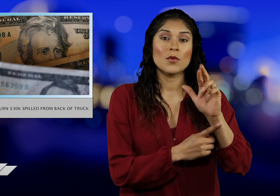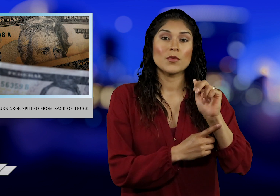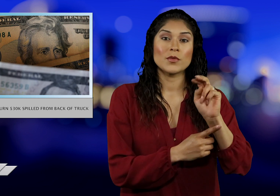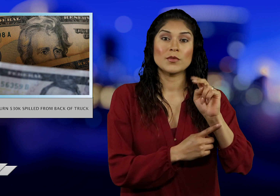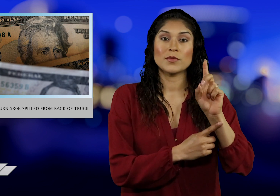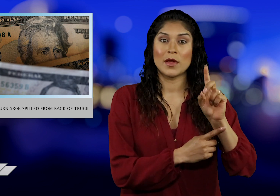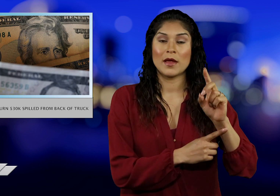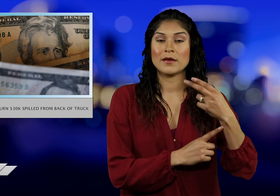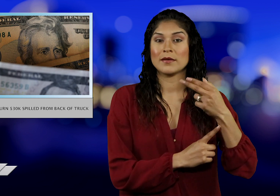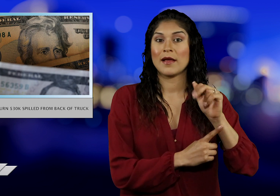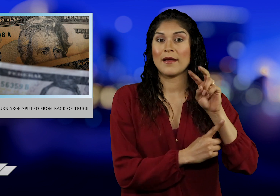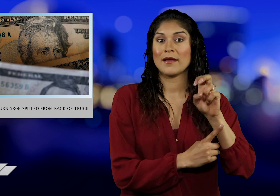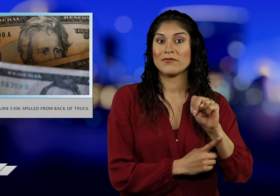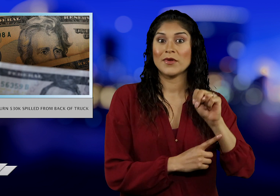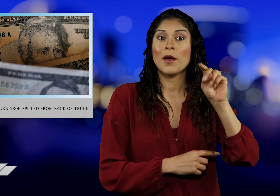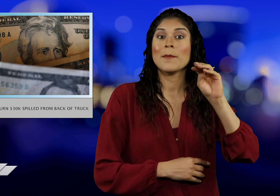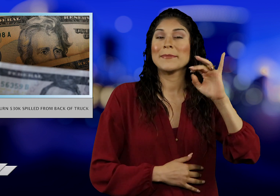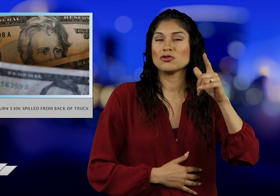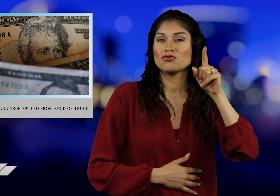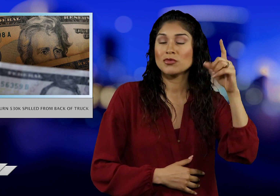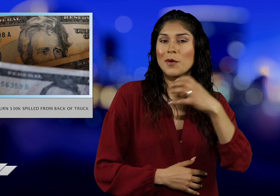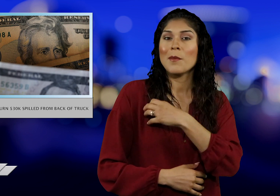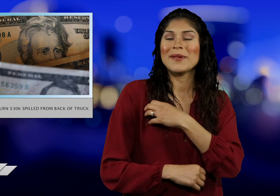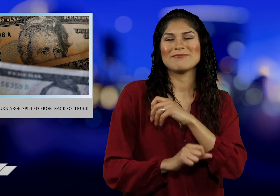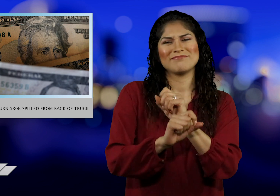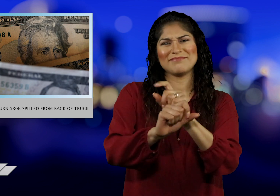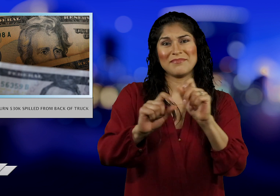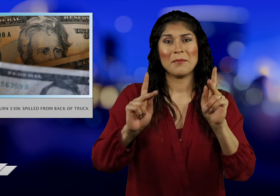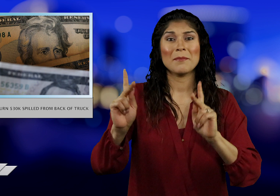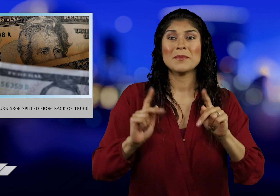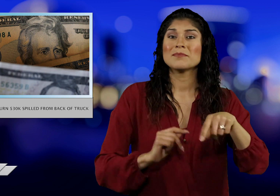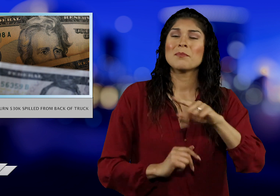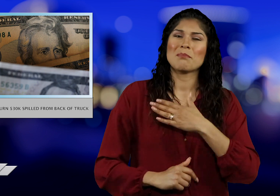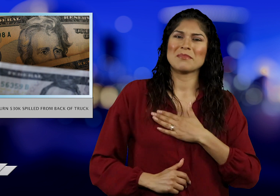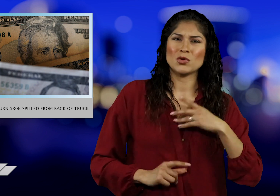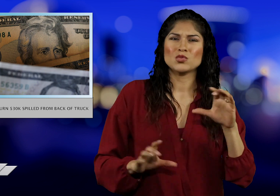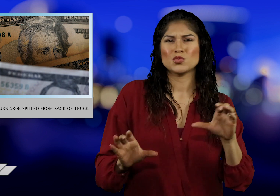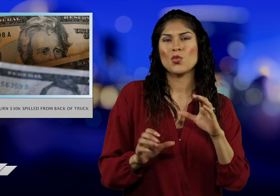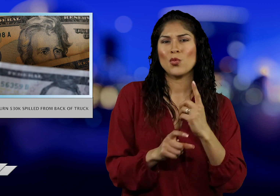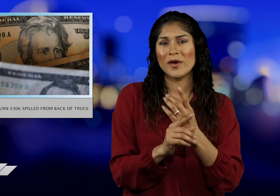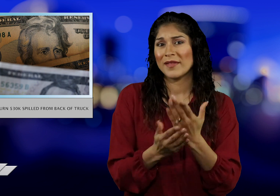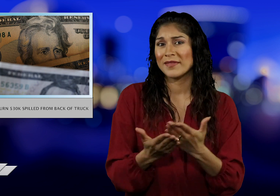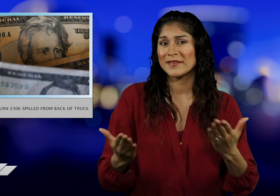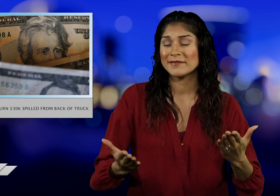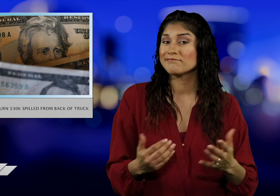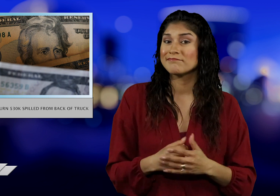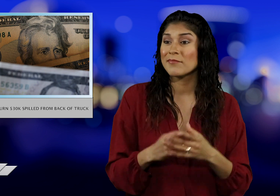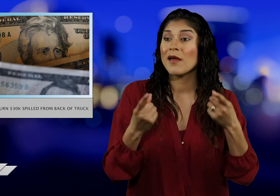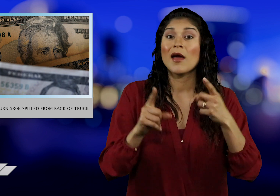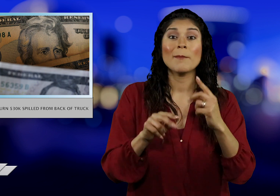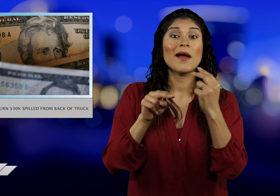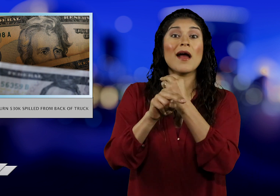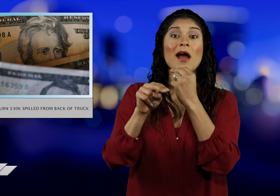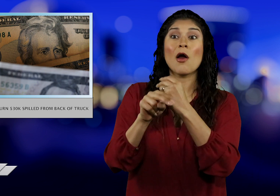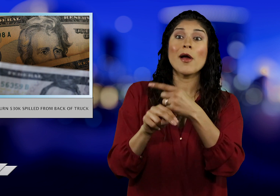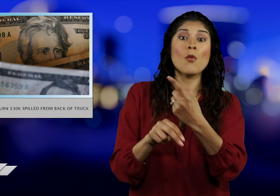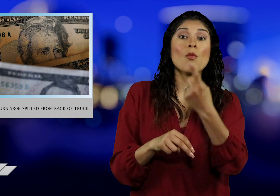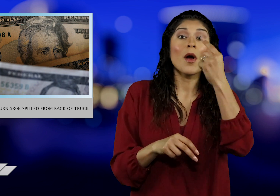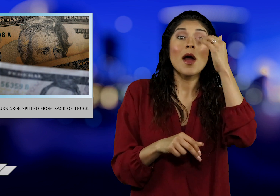Police in Grand Haven, Michigan are asking people to do the right thing and return any